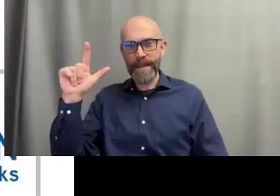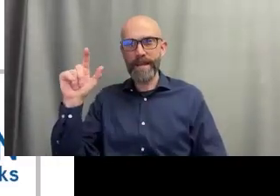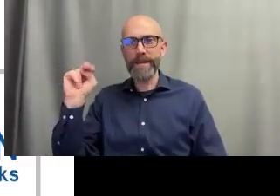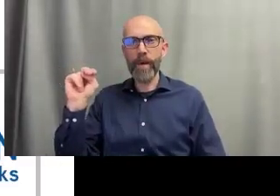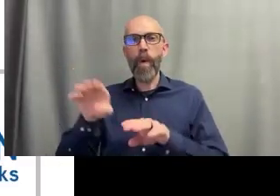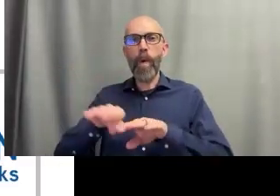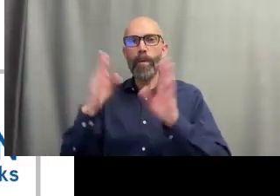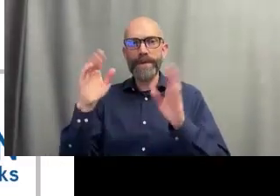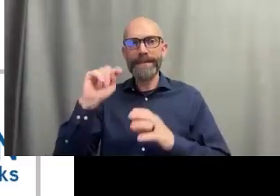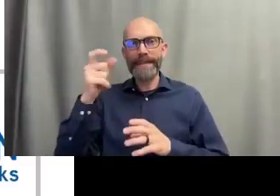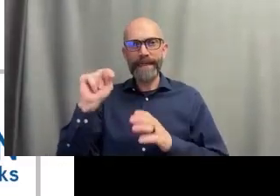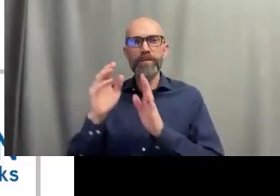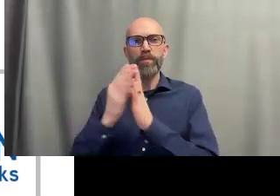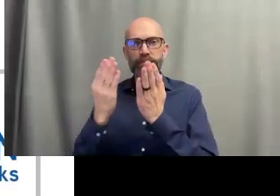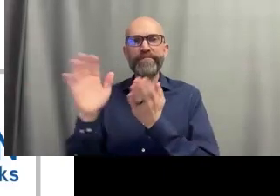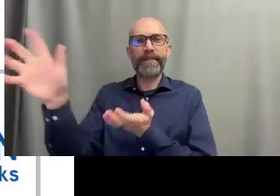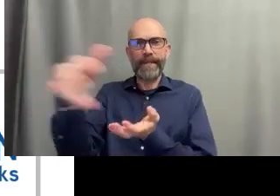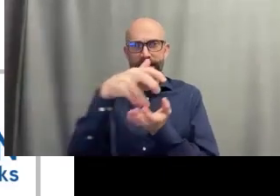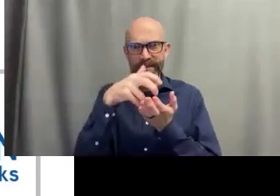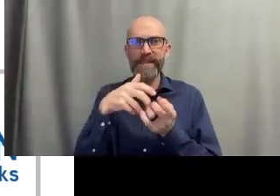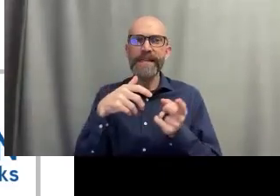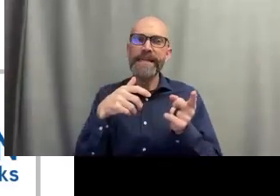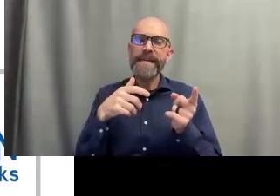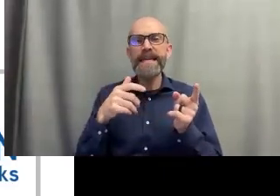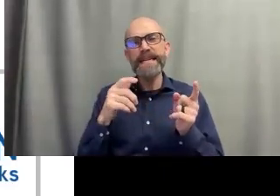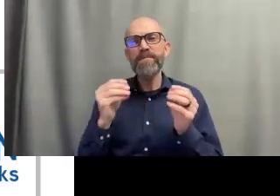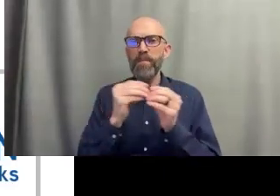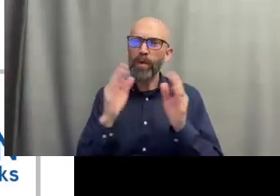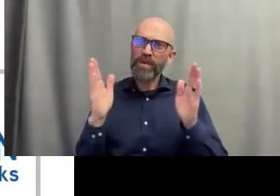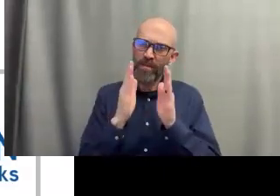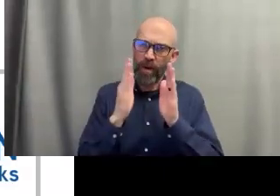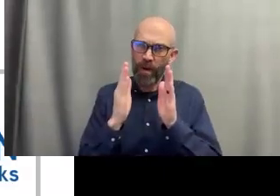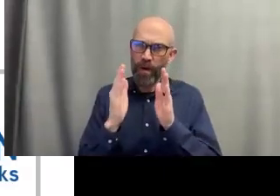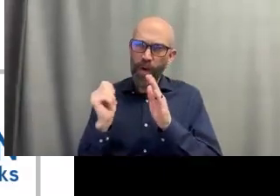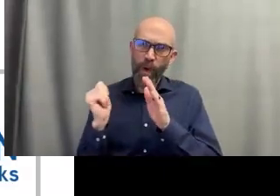It's a little bit smaller, but all of these textbooks are authored and peer reviewed by SUNY faculty and staff.